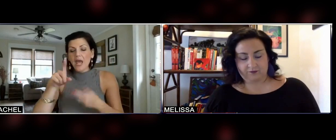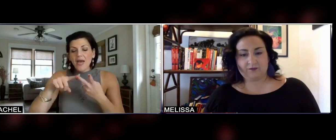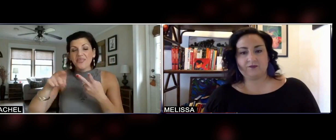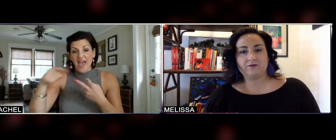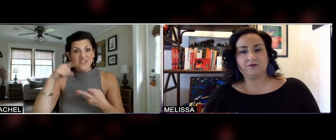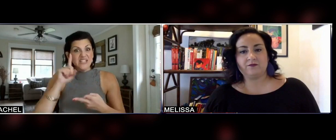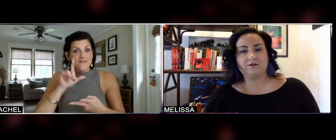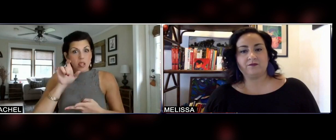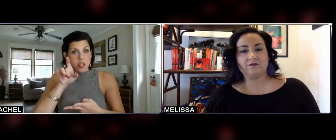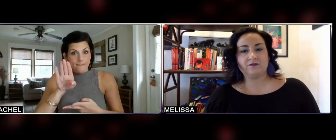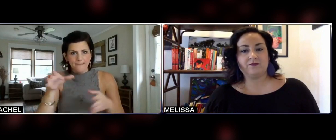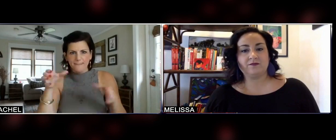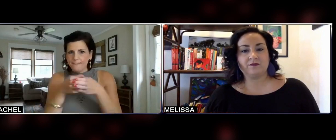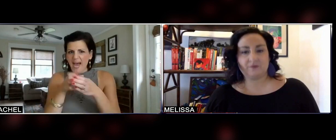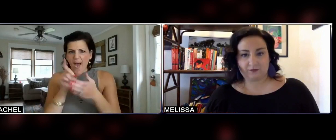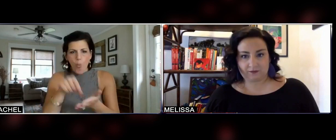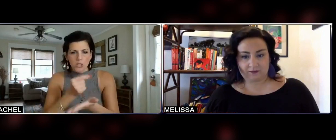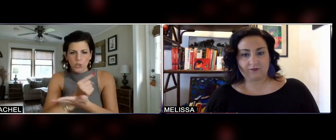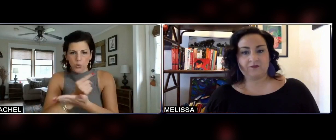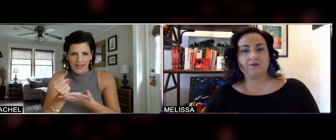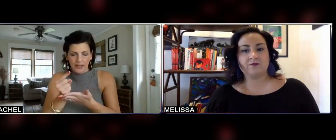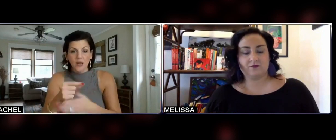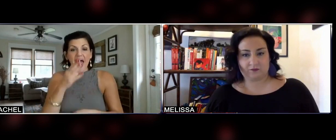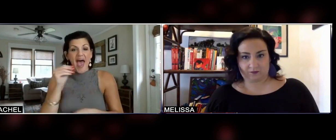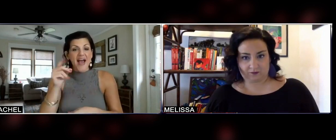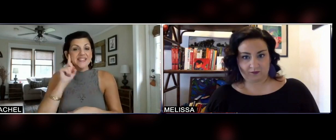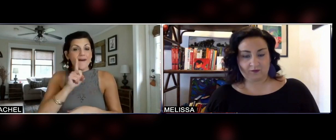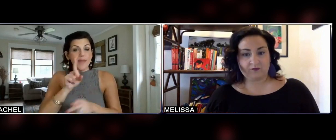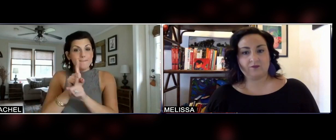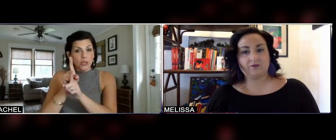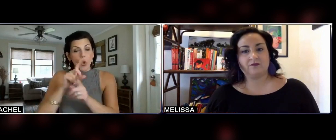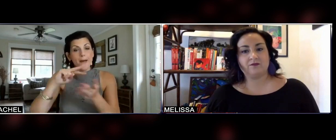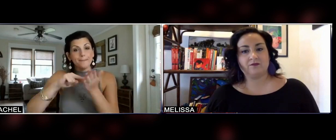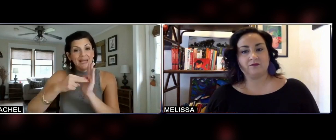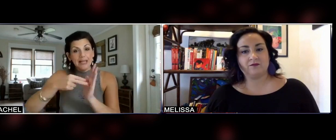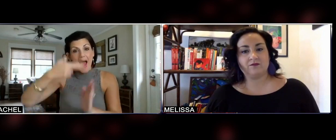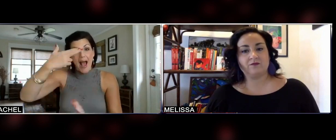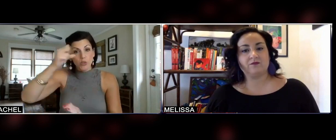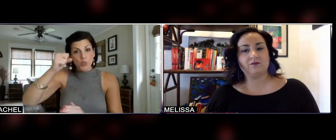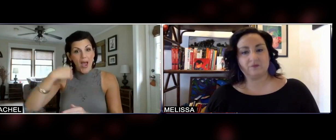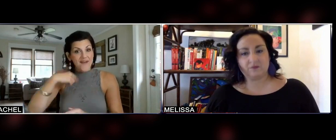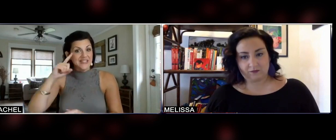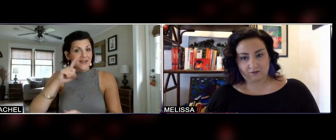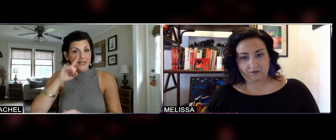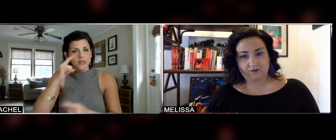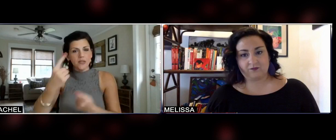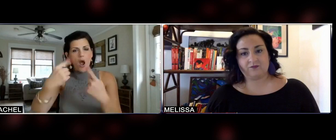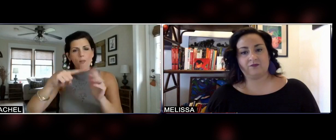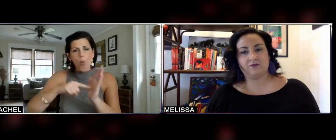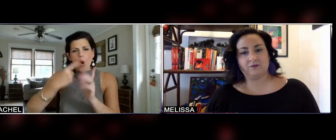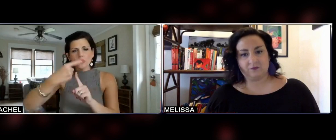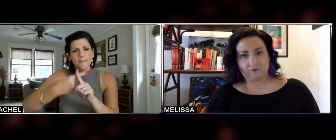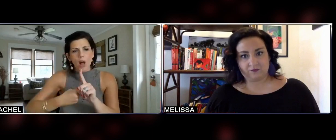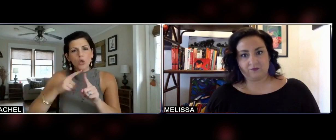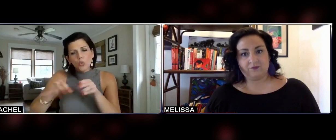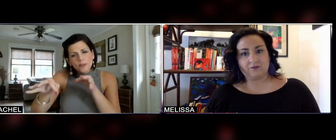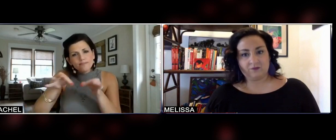They have a deaf club where they get together once weekly. They need to have deaf mentors meaning high schools need to bring in deaf kids once a month to explain